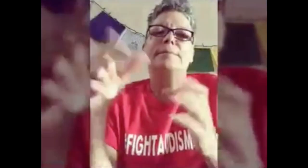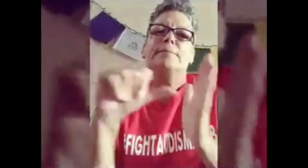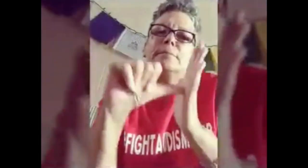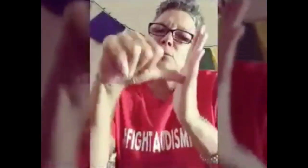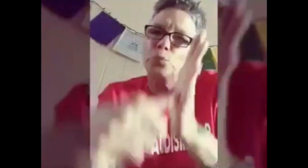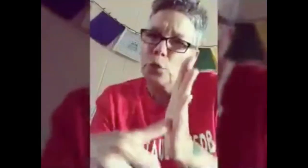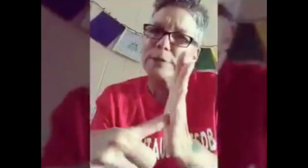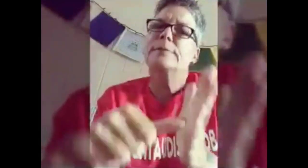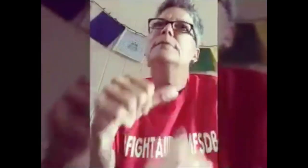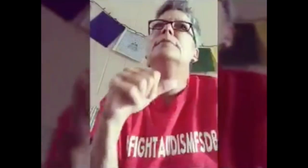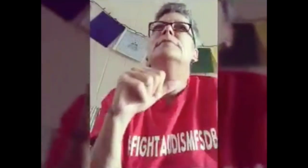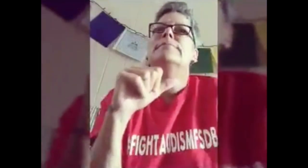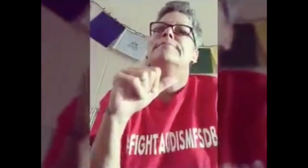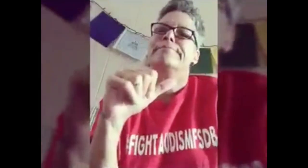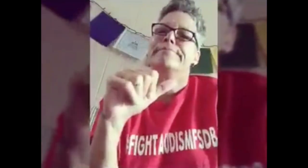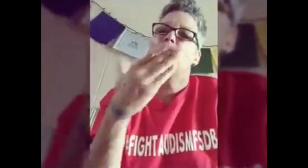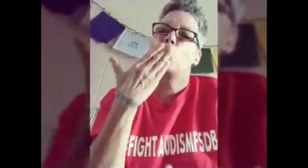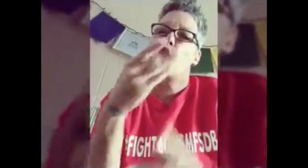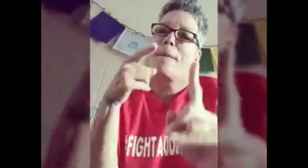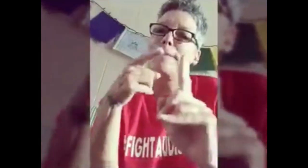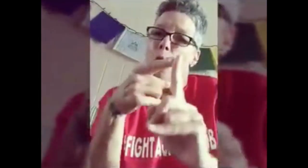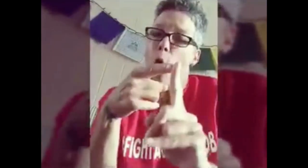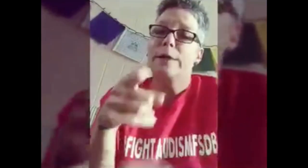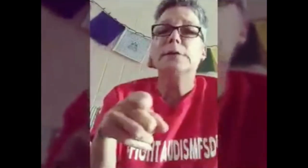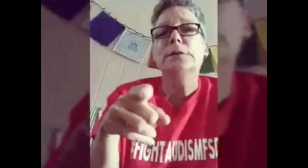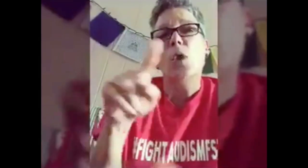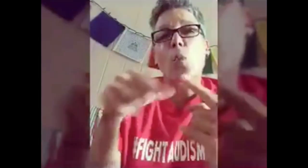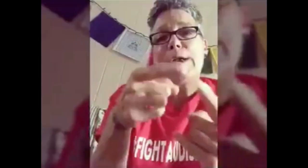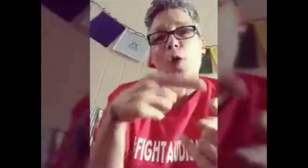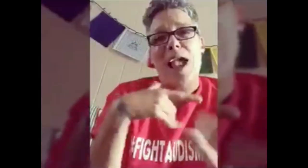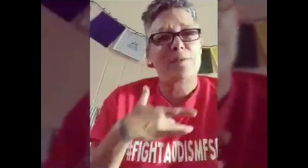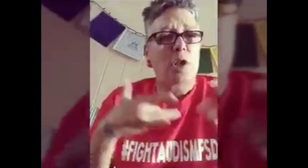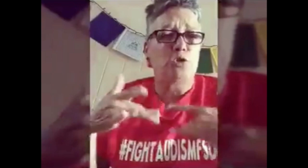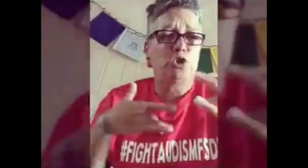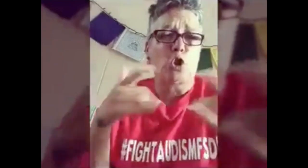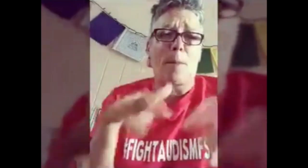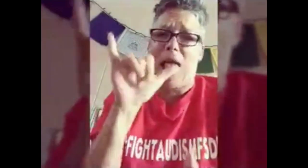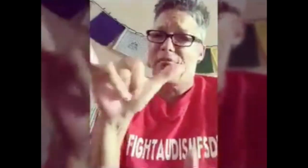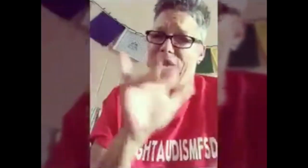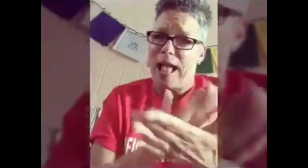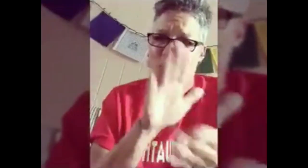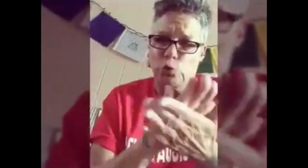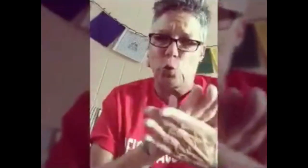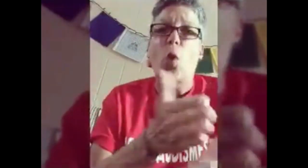She emphasized this, it’s a good point, that when you have concerns about that school,